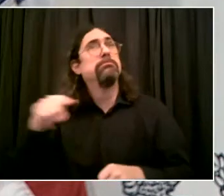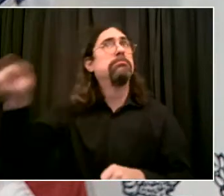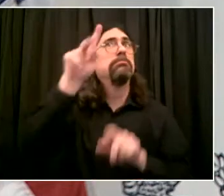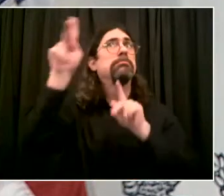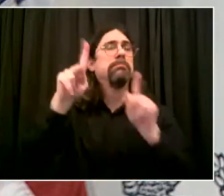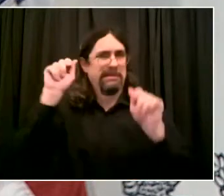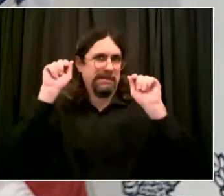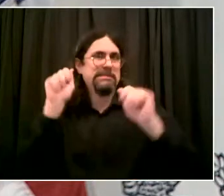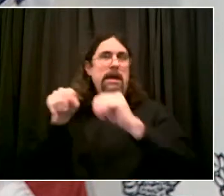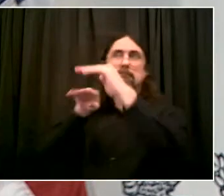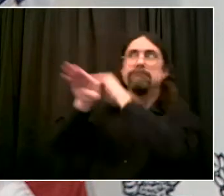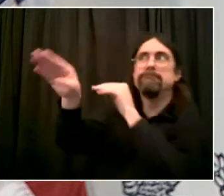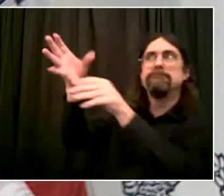HUMMN AAND SOCIAL SERVICES THEY